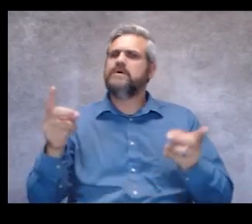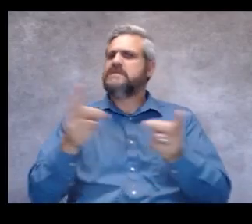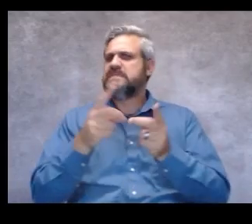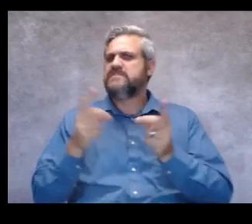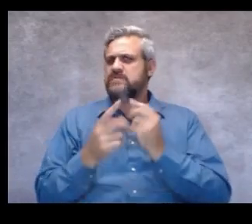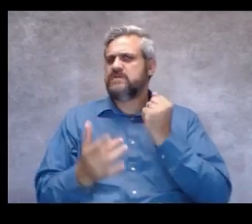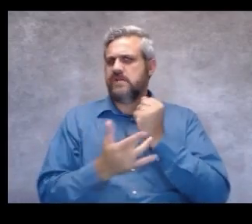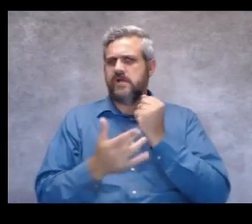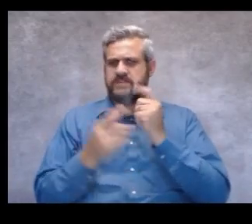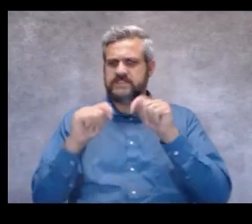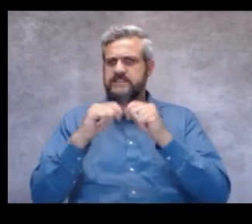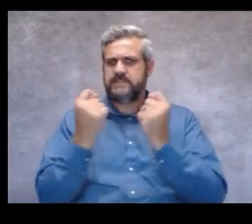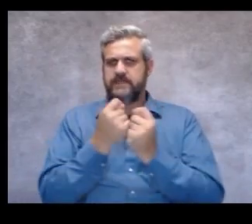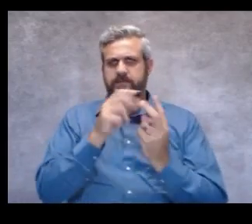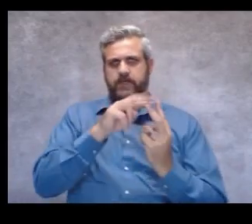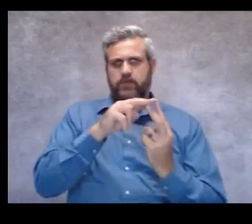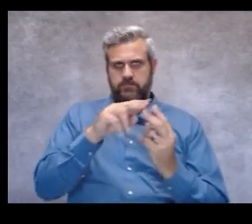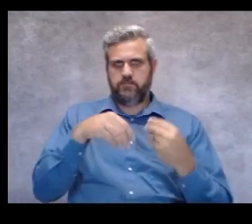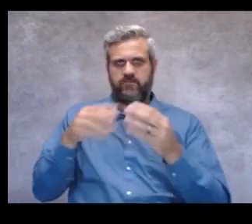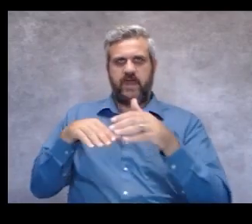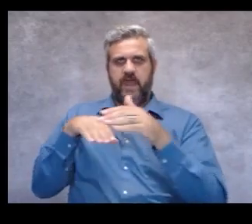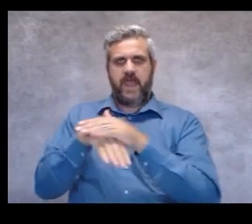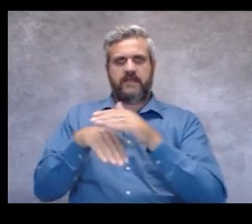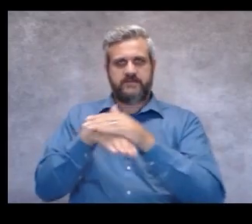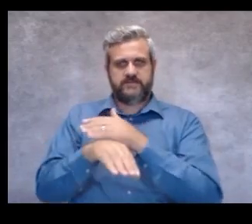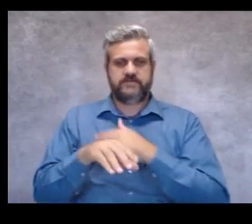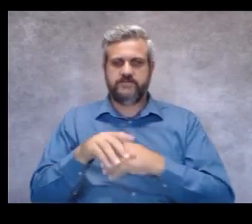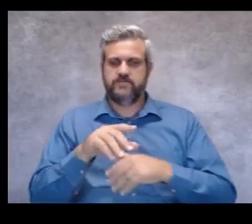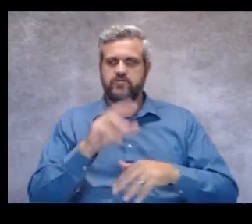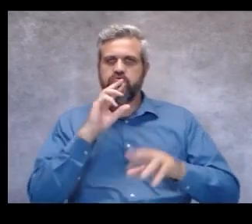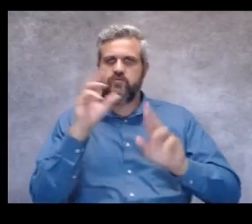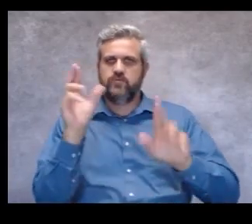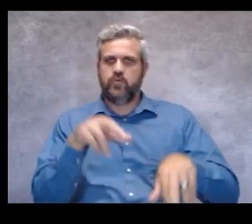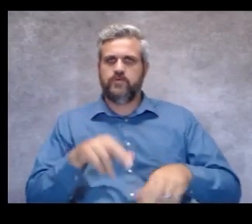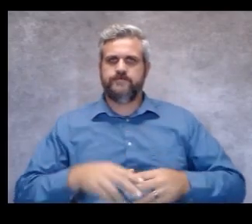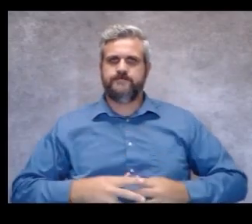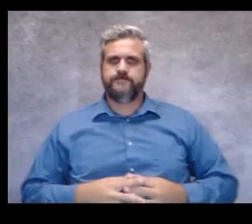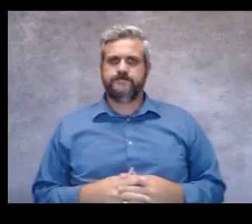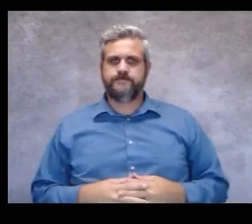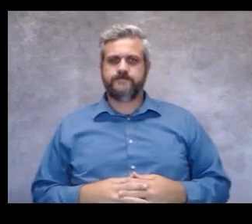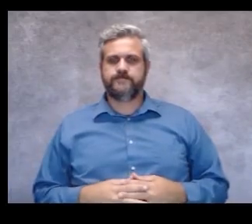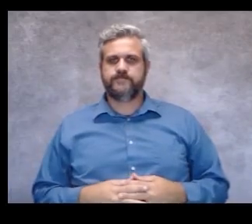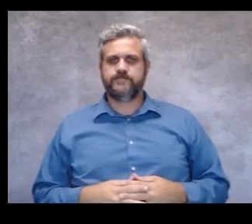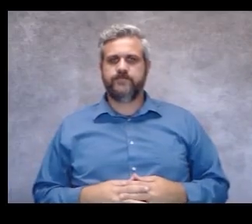district technology team for access to this report.